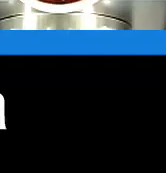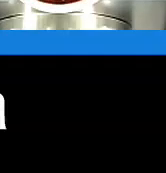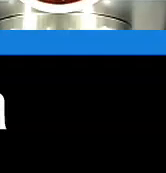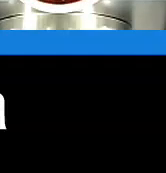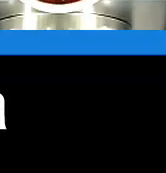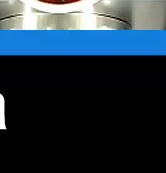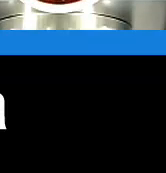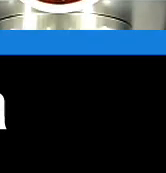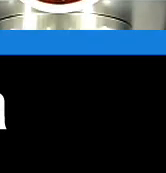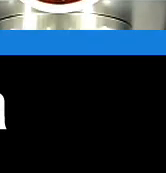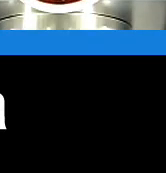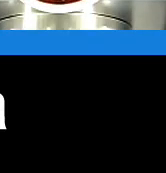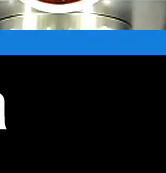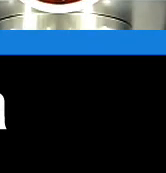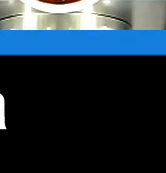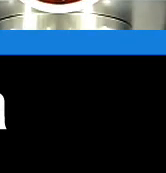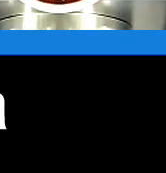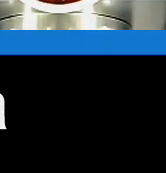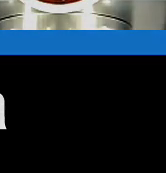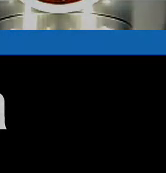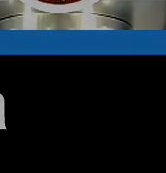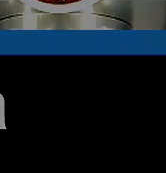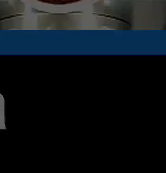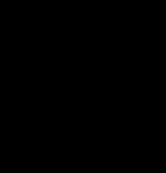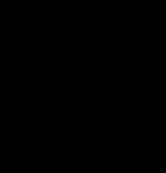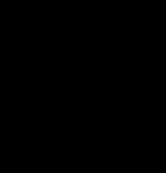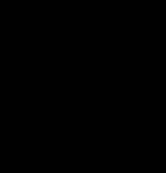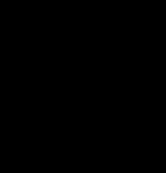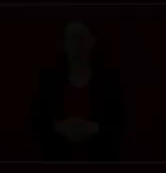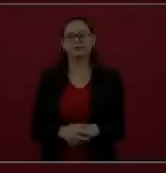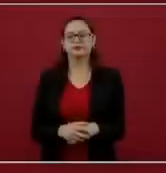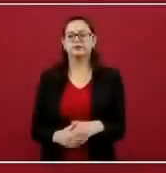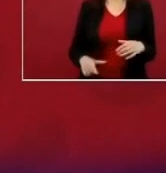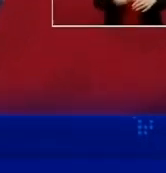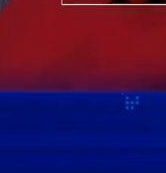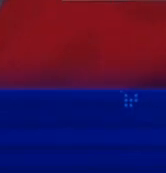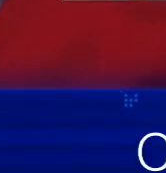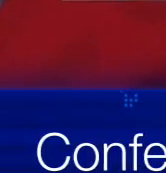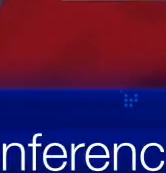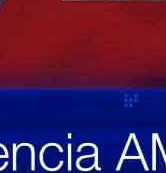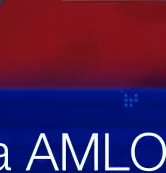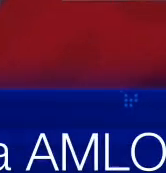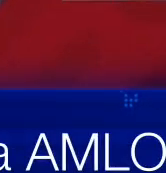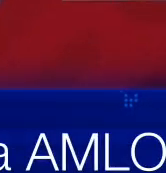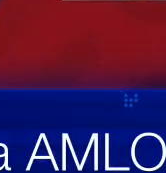In today's conference the President Andres Manuel Lopez Obrador 1: Report combat the huachicol